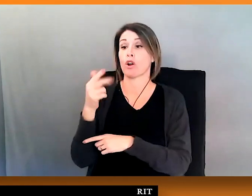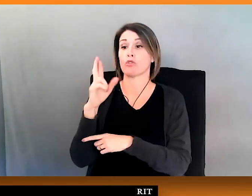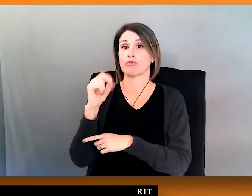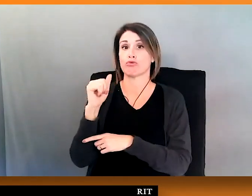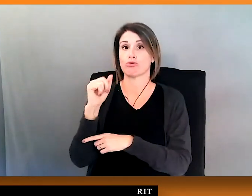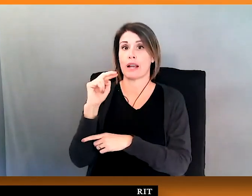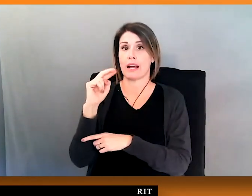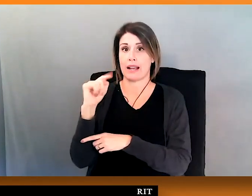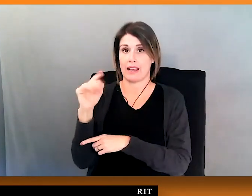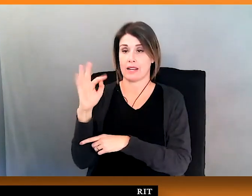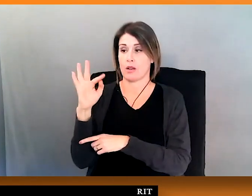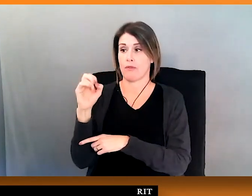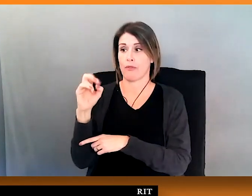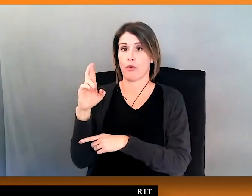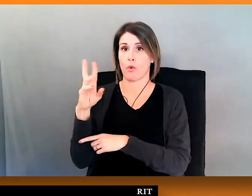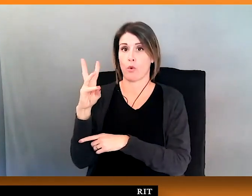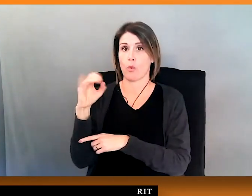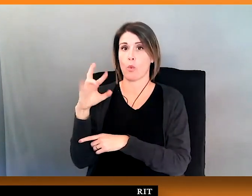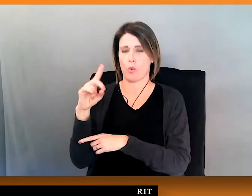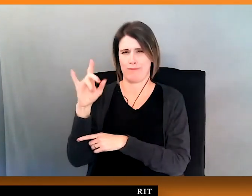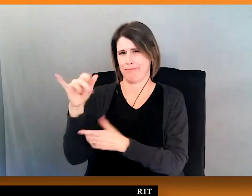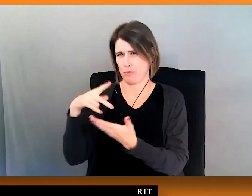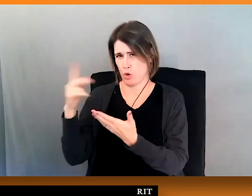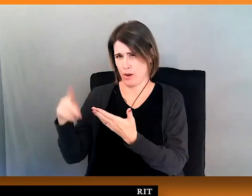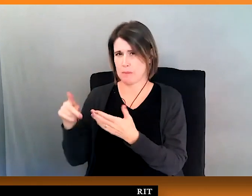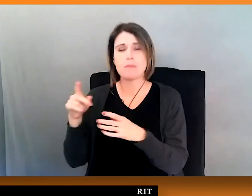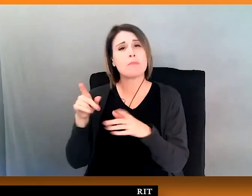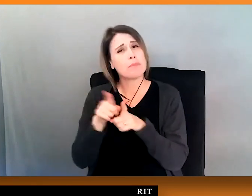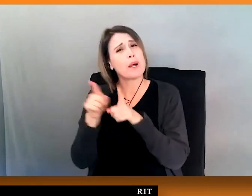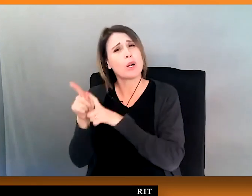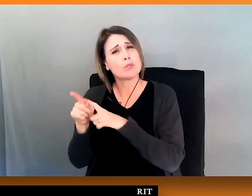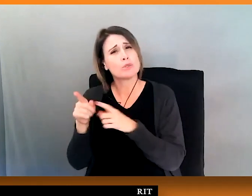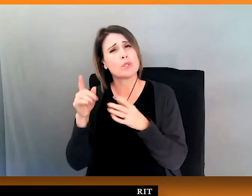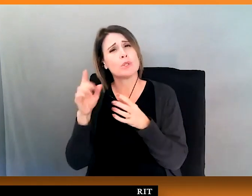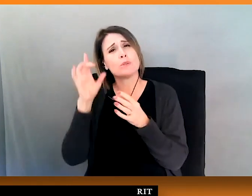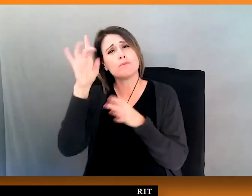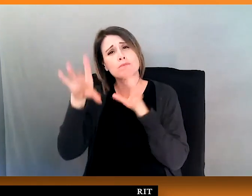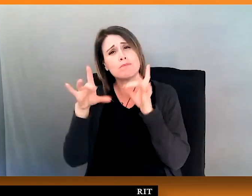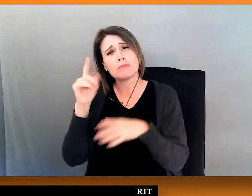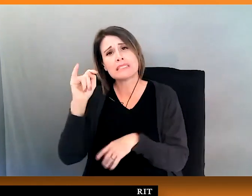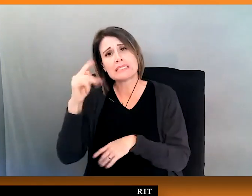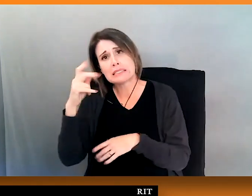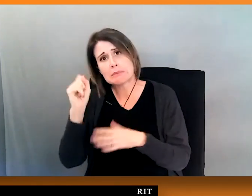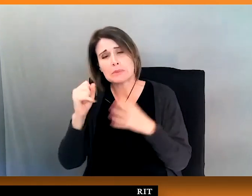However, I want to briefly talk about some tips and tricks relating to finding funding opportunities